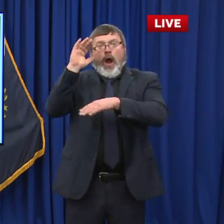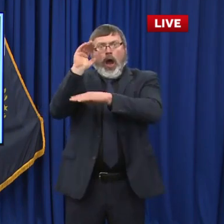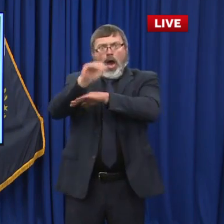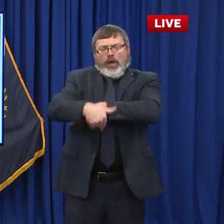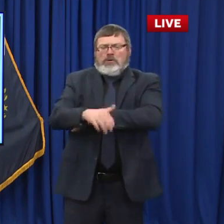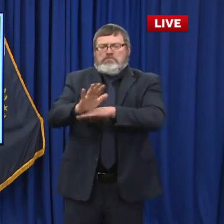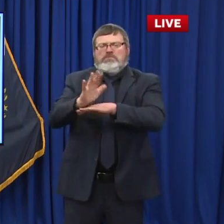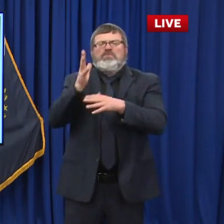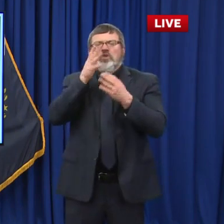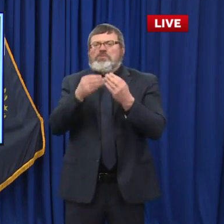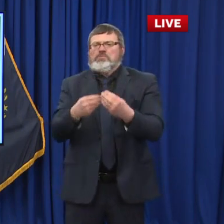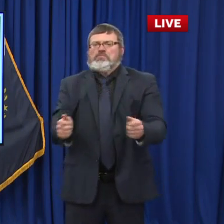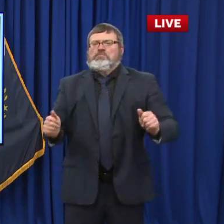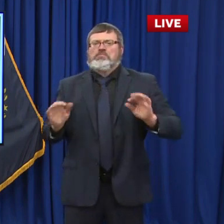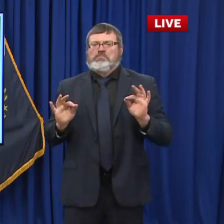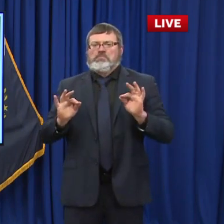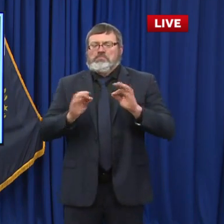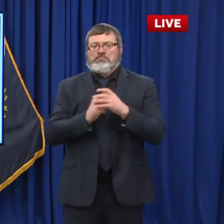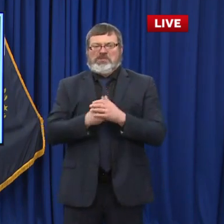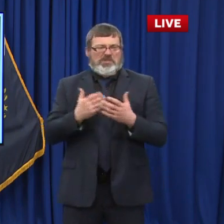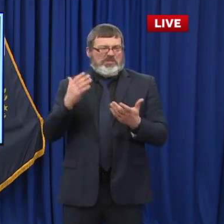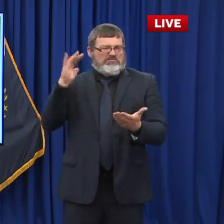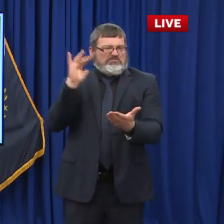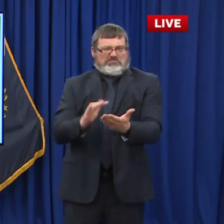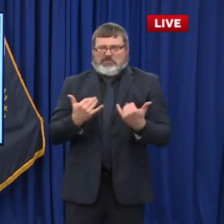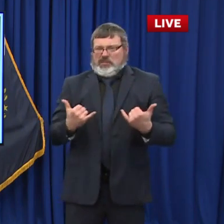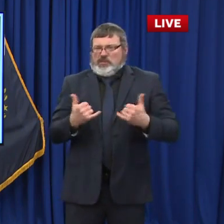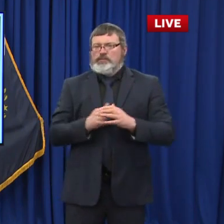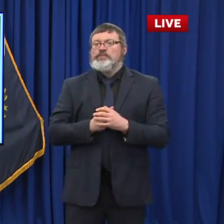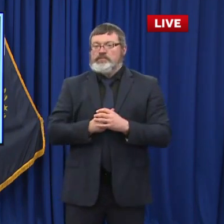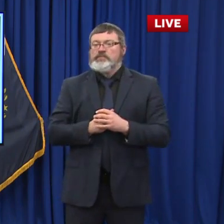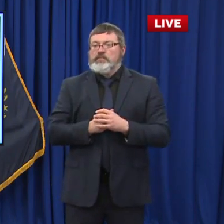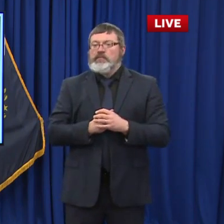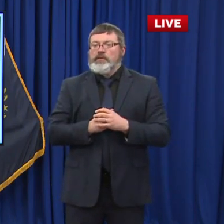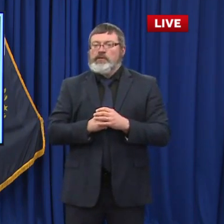WE THINK MOST OF THE STATE SHOULD BE CLEANED UP BY THIS EVENING.